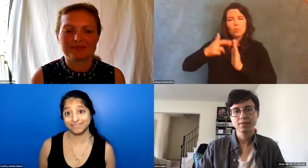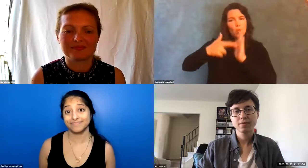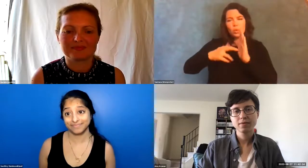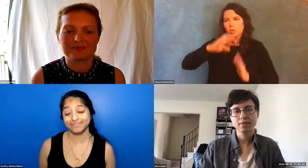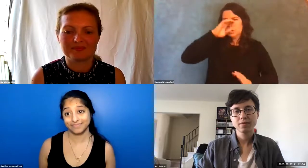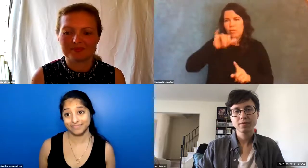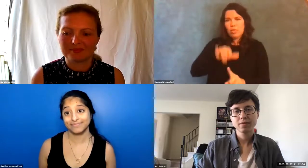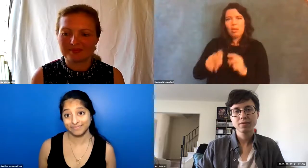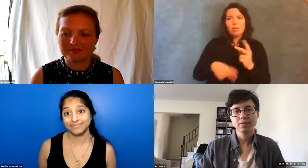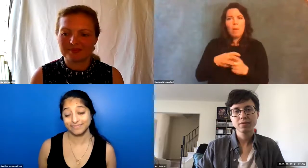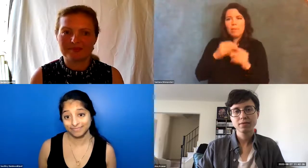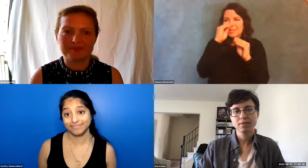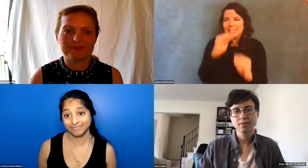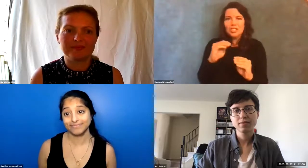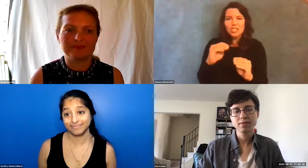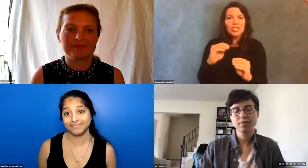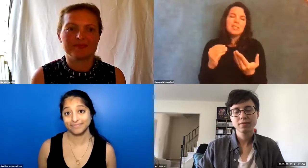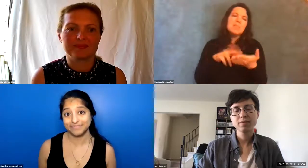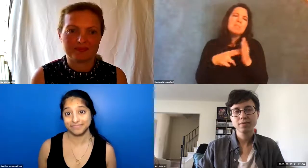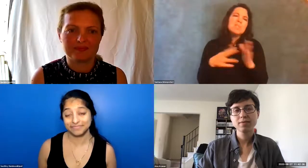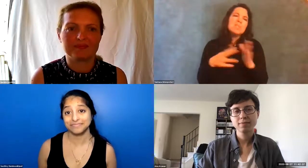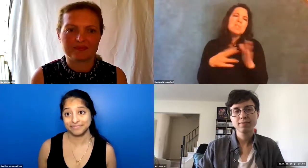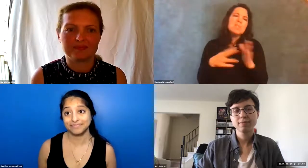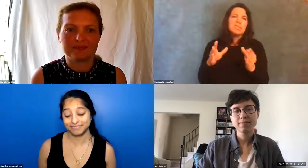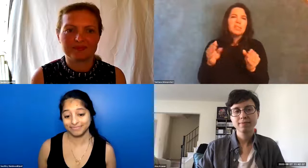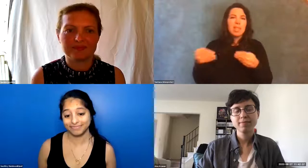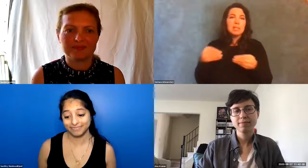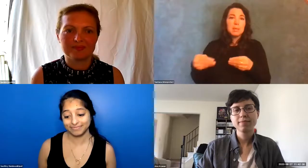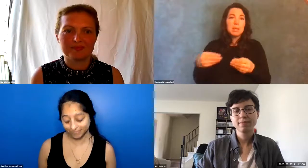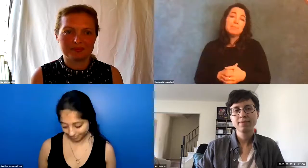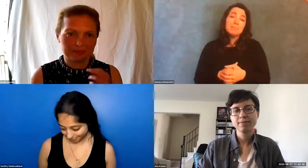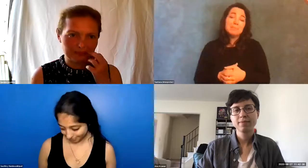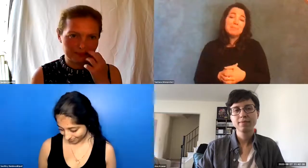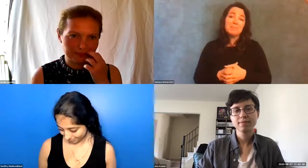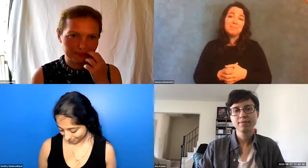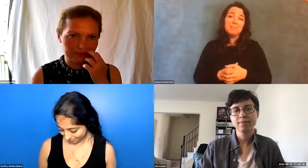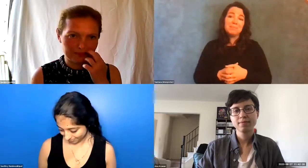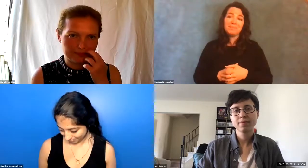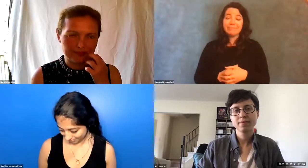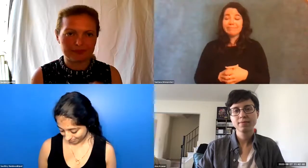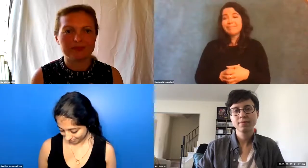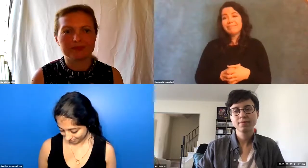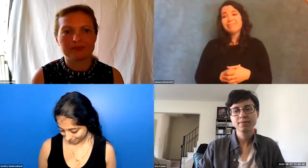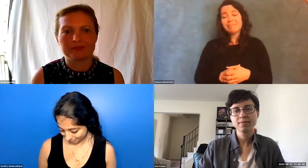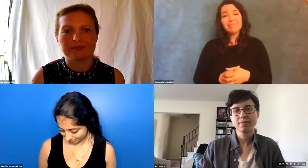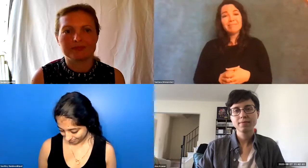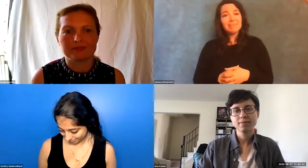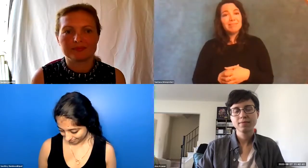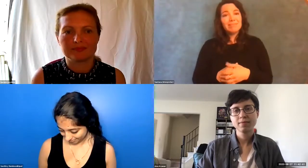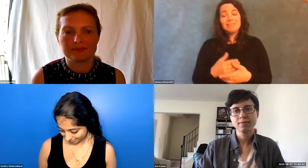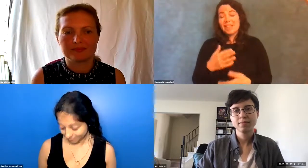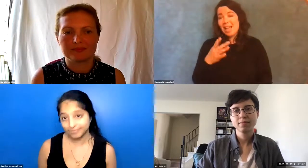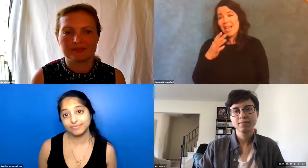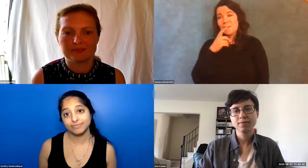Which can -- less flexibility. And of course it might also be like -- was